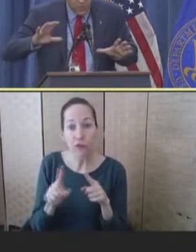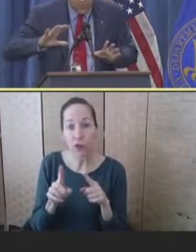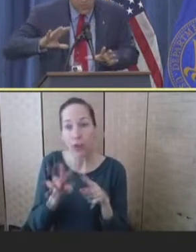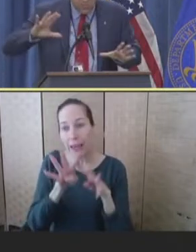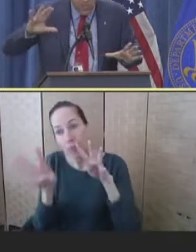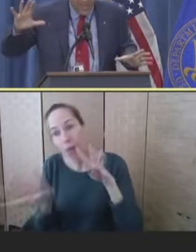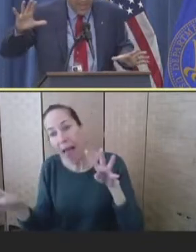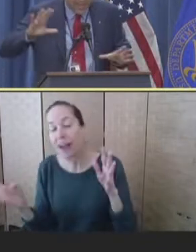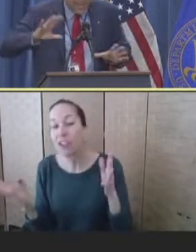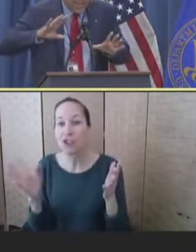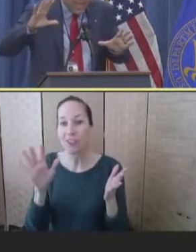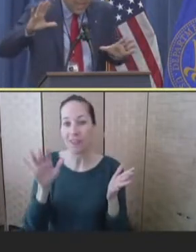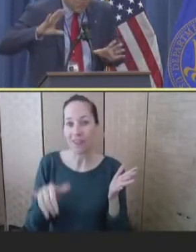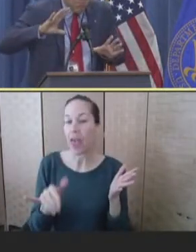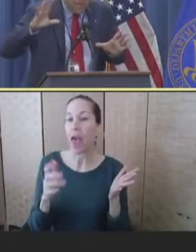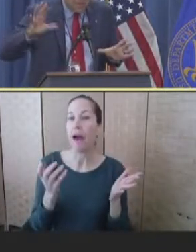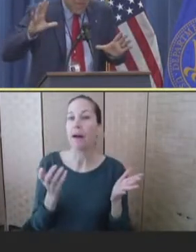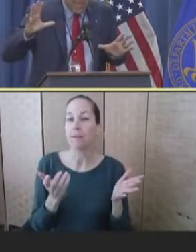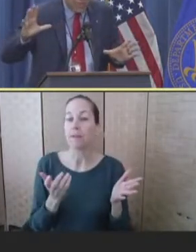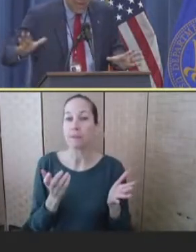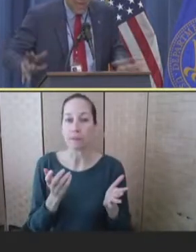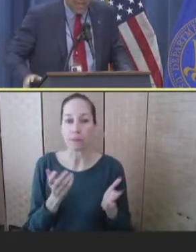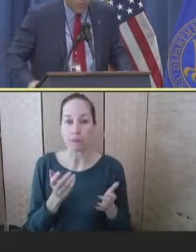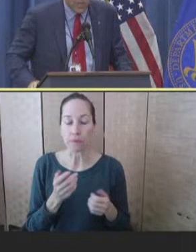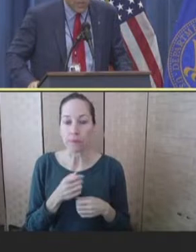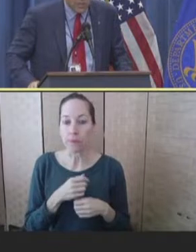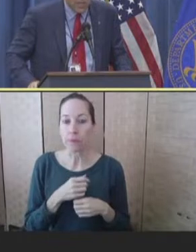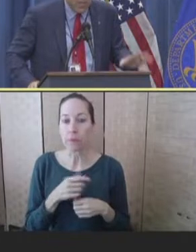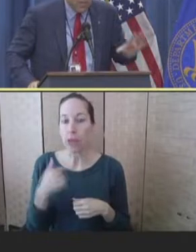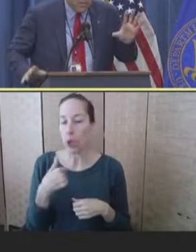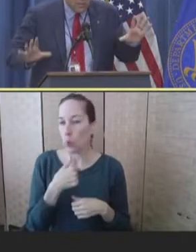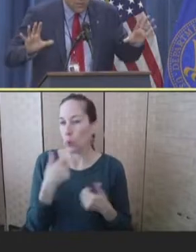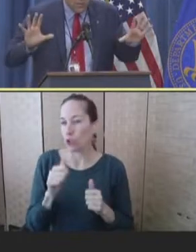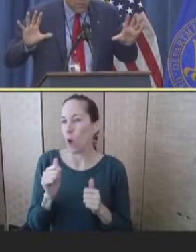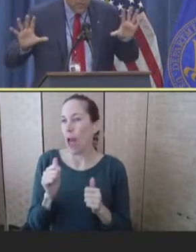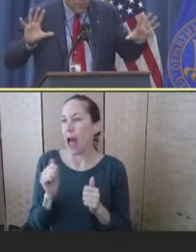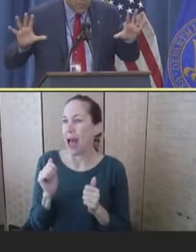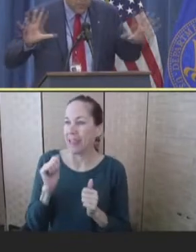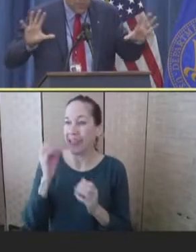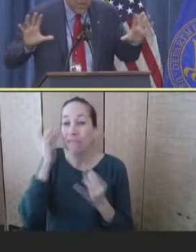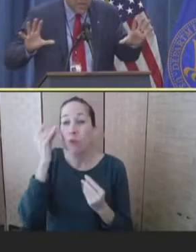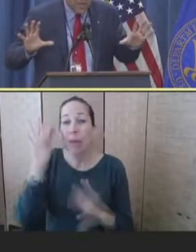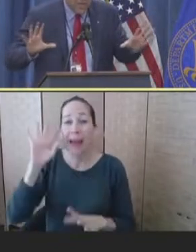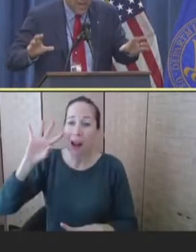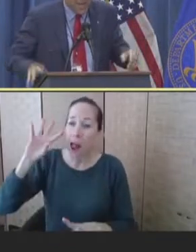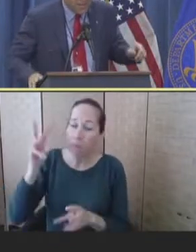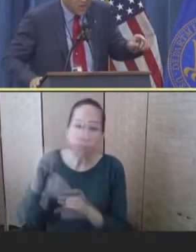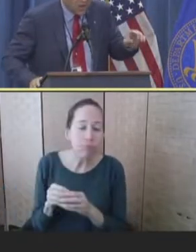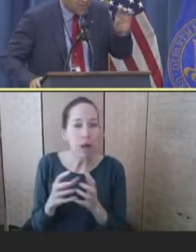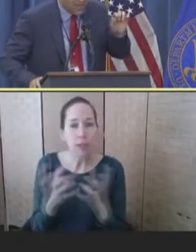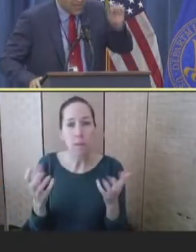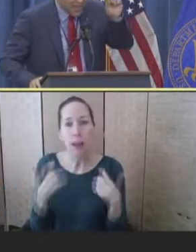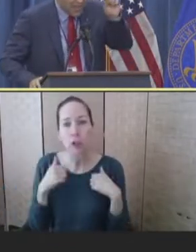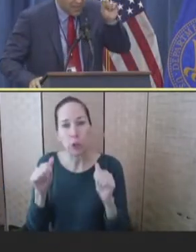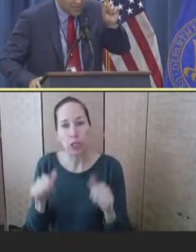of spanning as much of that tree as we could when we use both the HA's and NA's. It's hard to see on the NA.